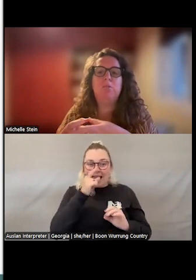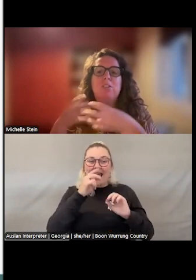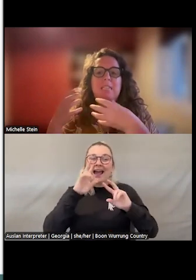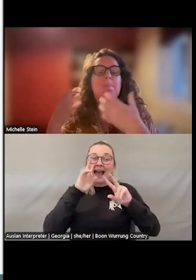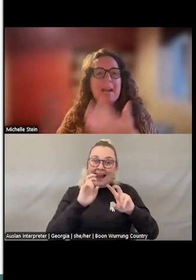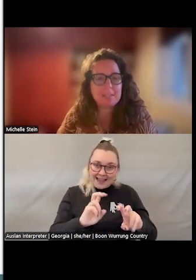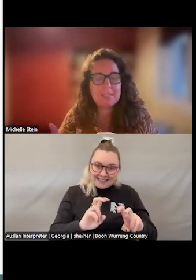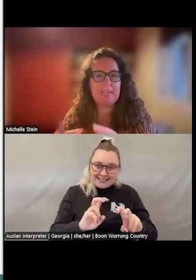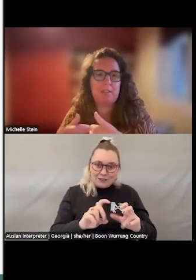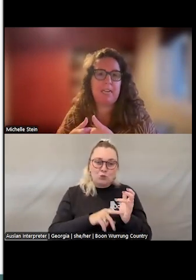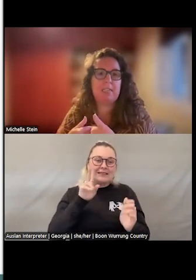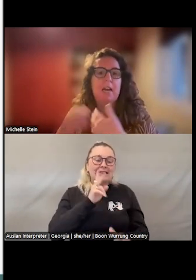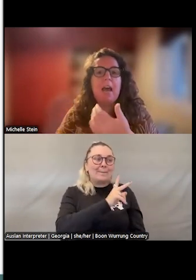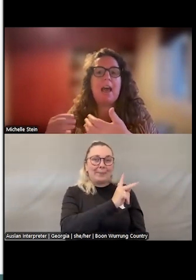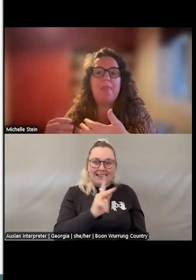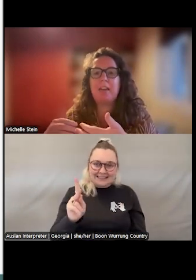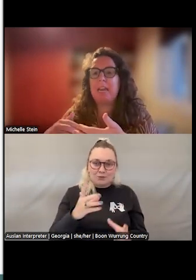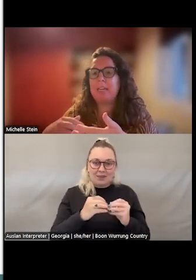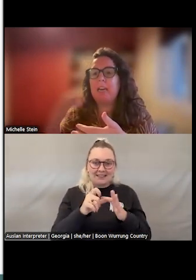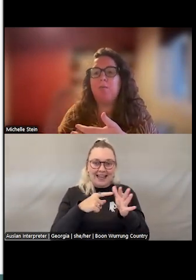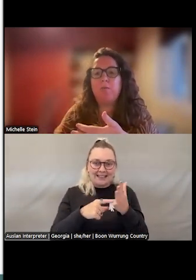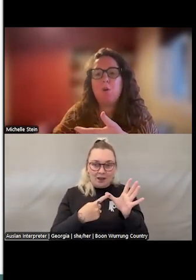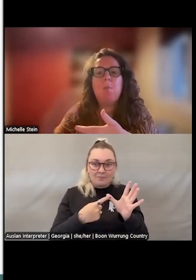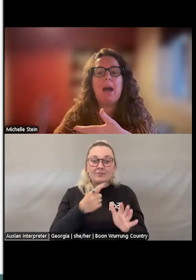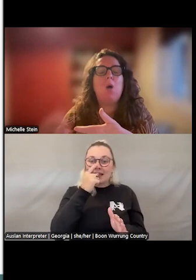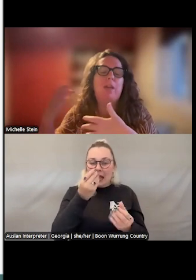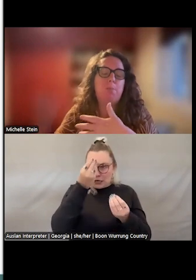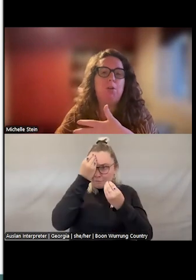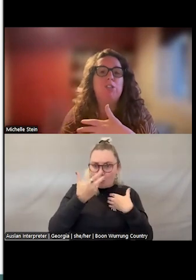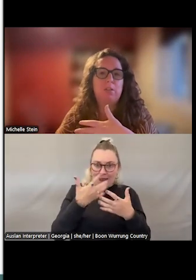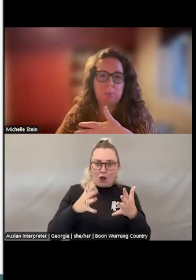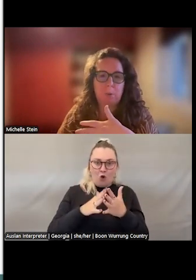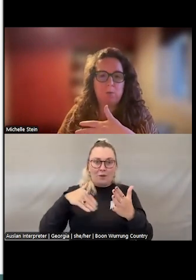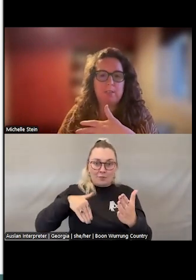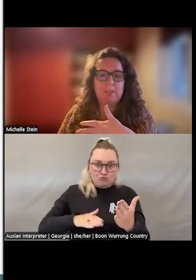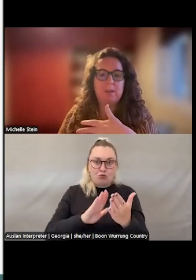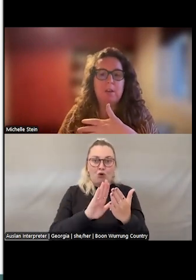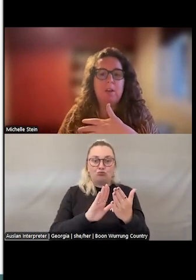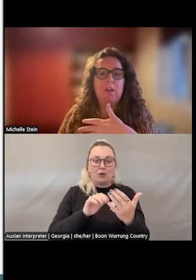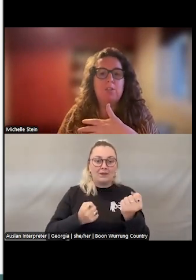and see patterns in a data so that you can inform how we approach our supporters.